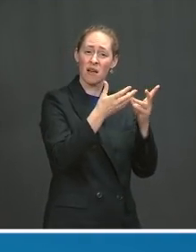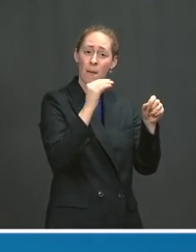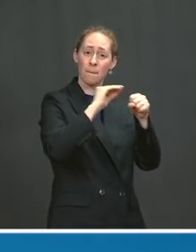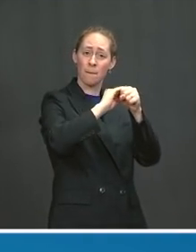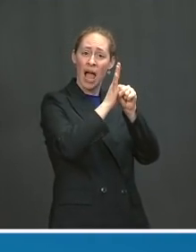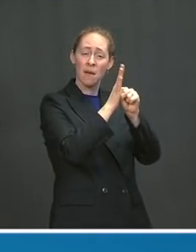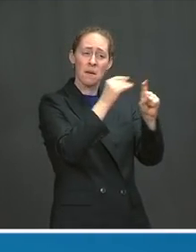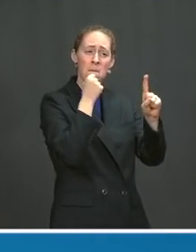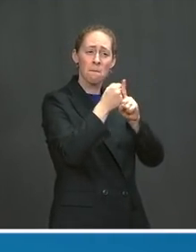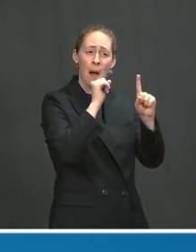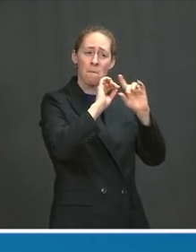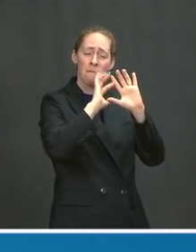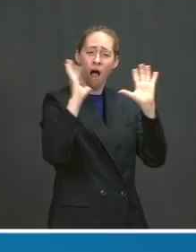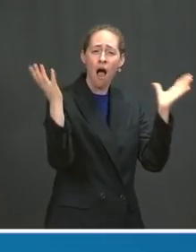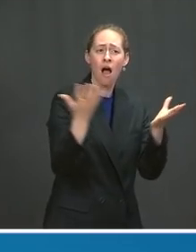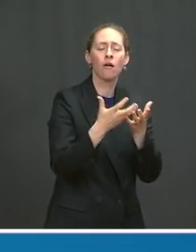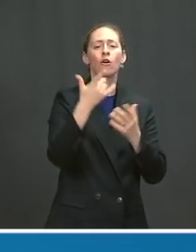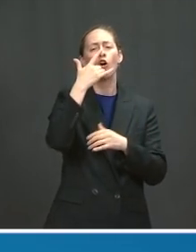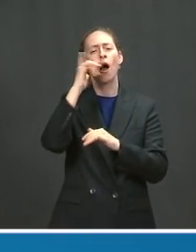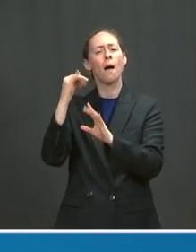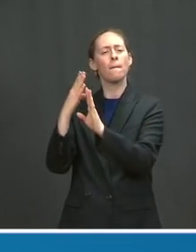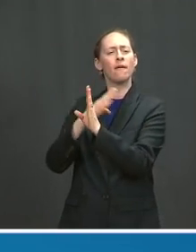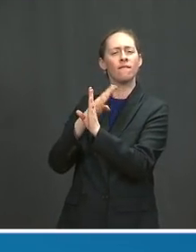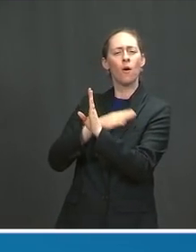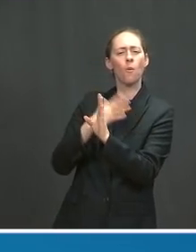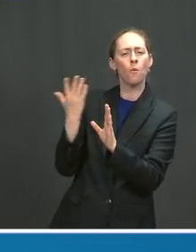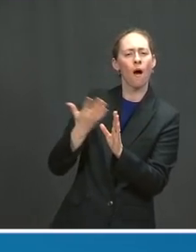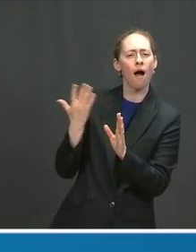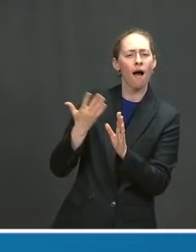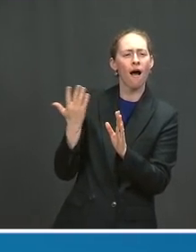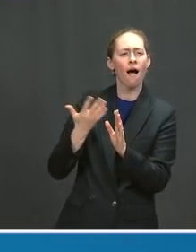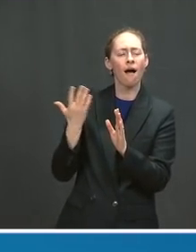and it has accelerated our world into a new era.